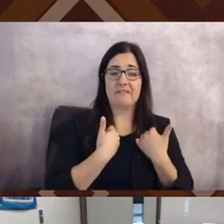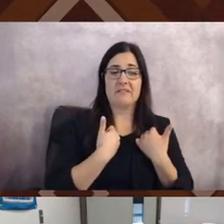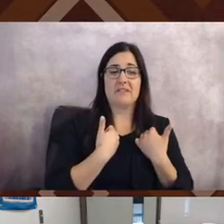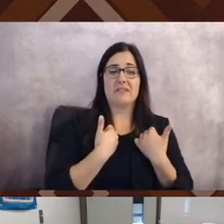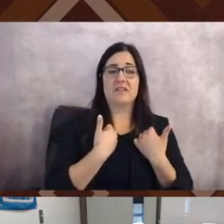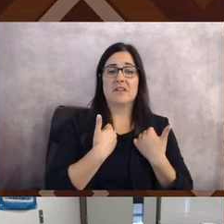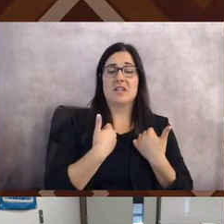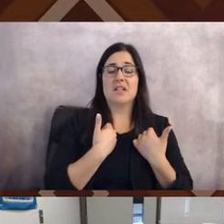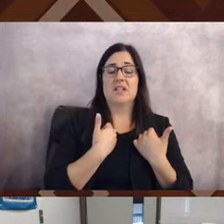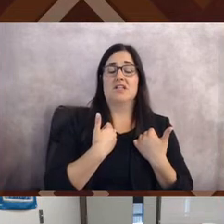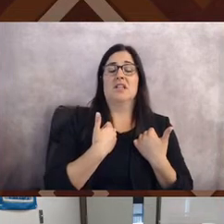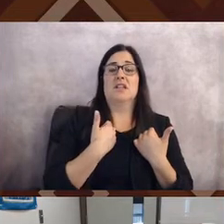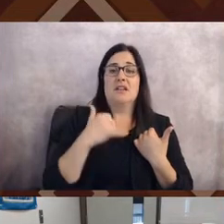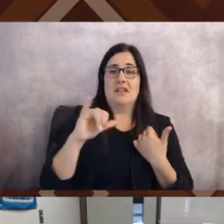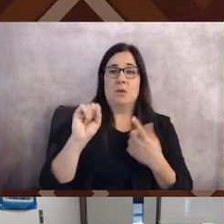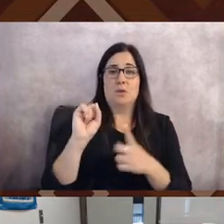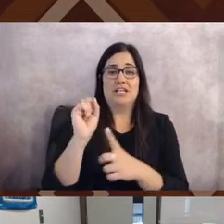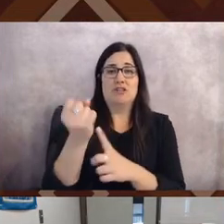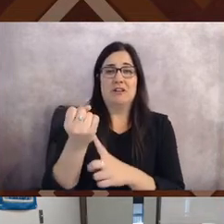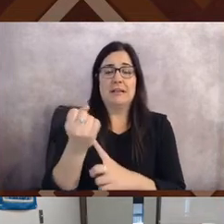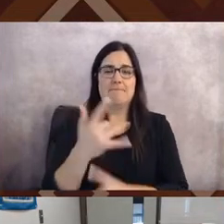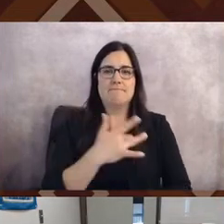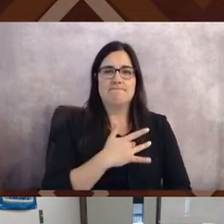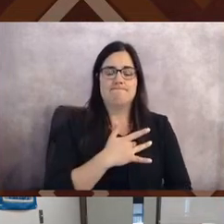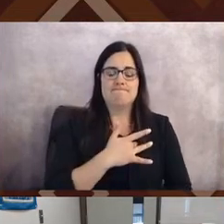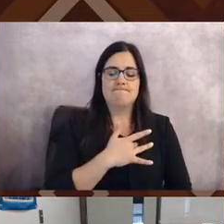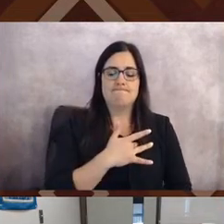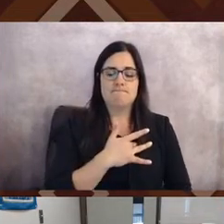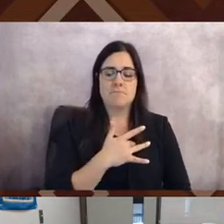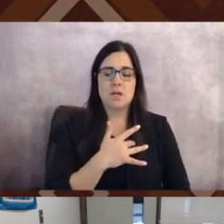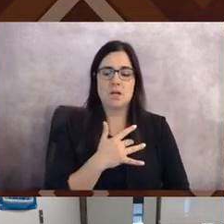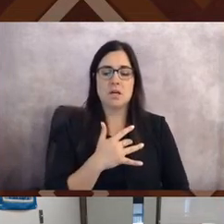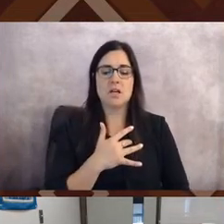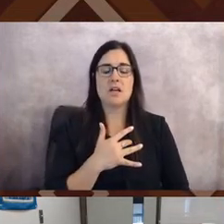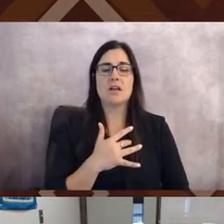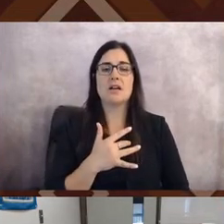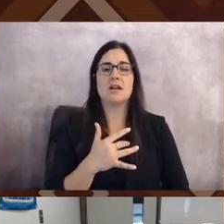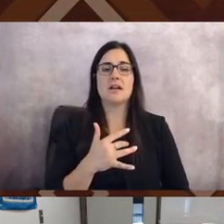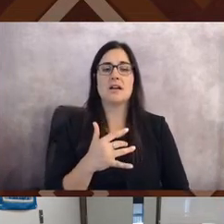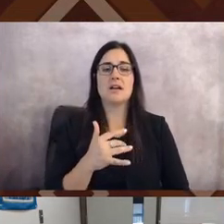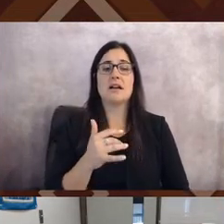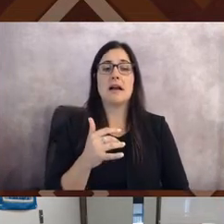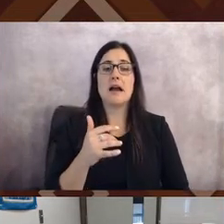when one I've had to live in fear